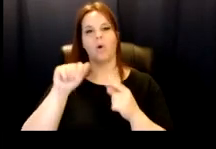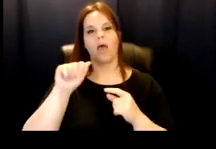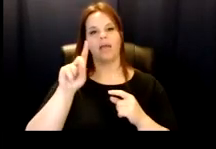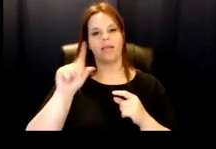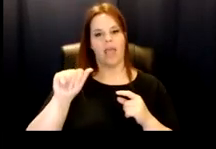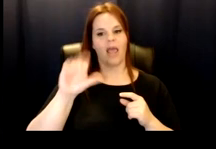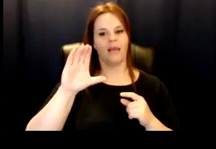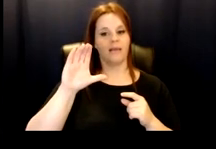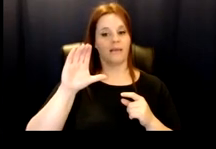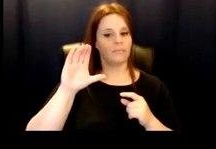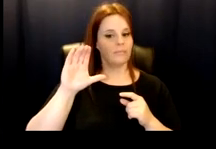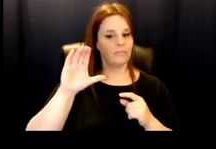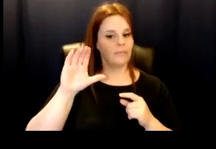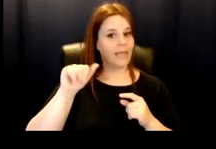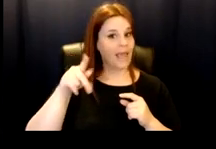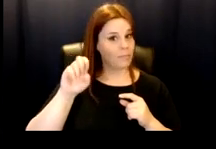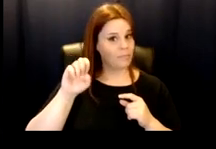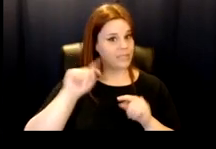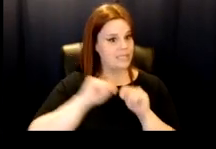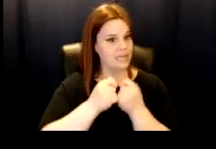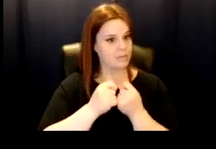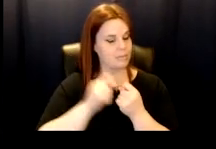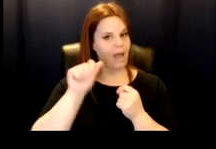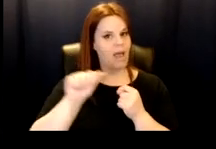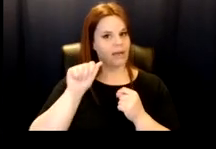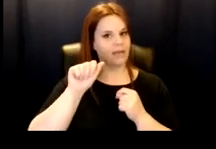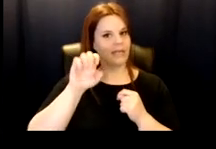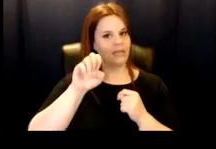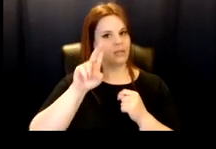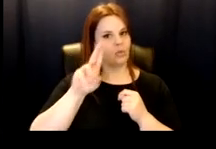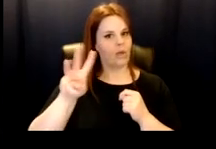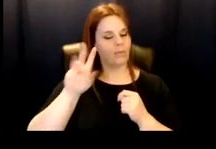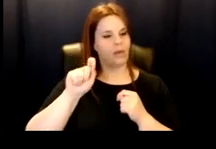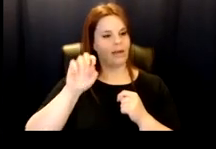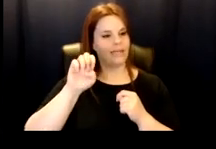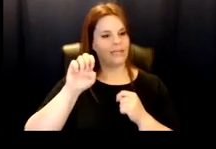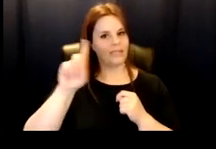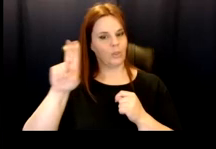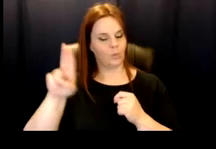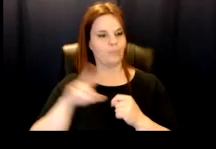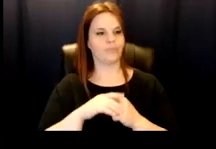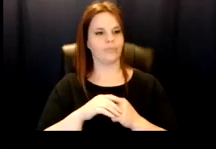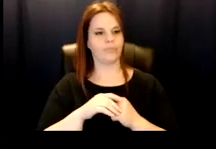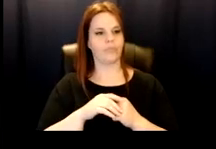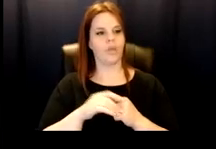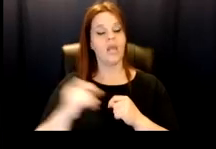ADAKT@UW.EDU. Next slide. If you see a question that you like, you can